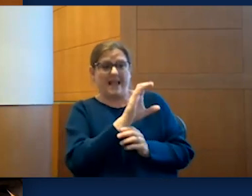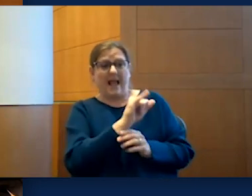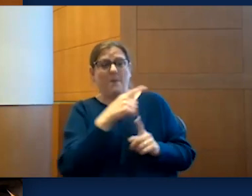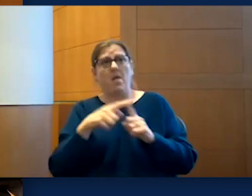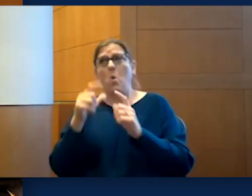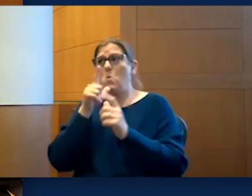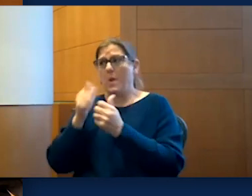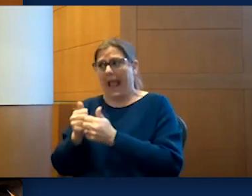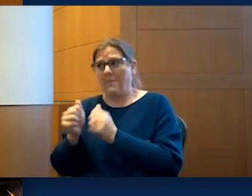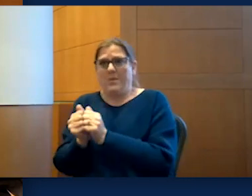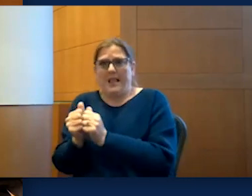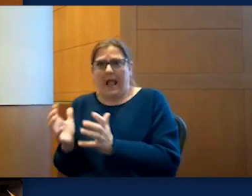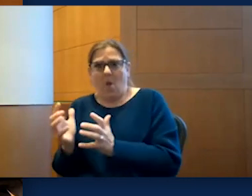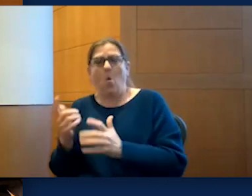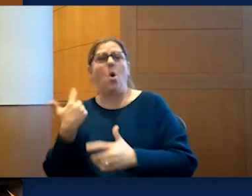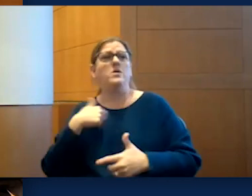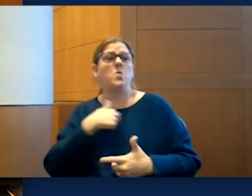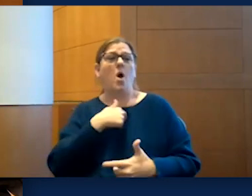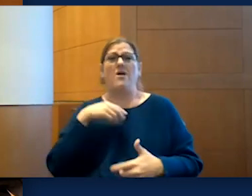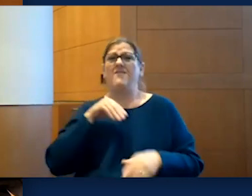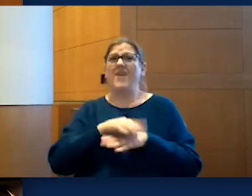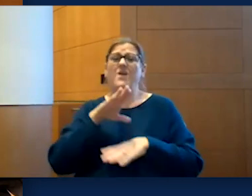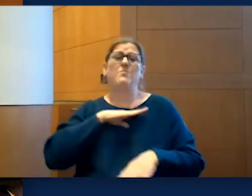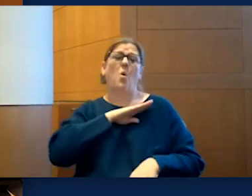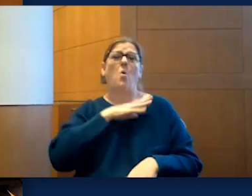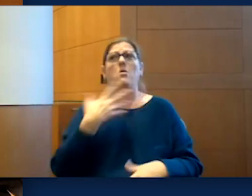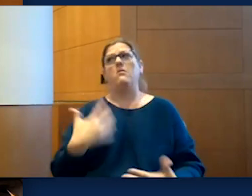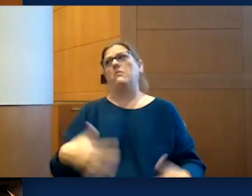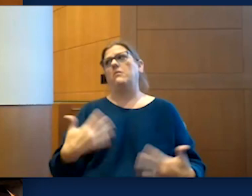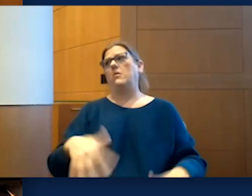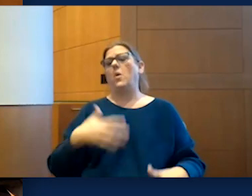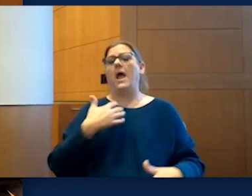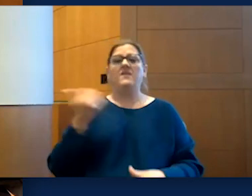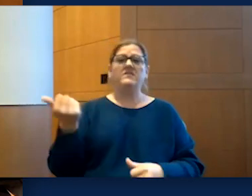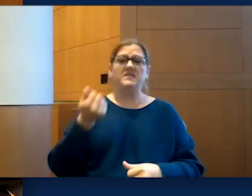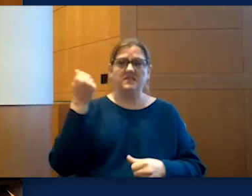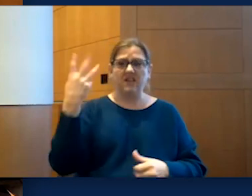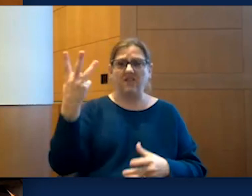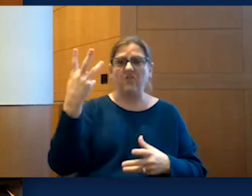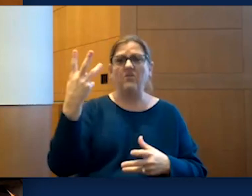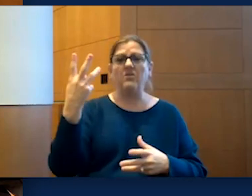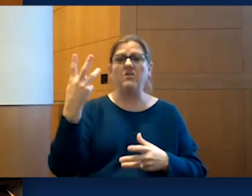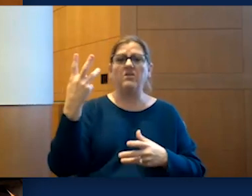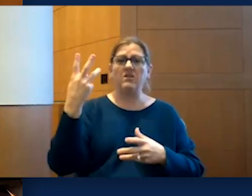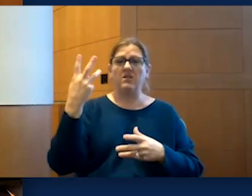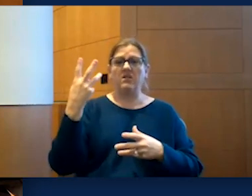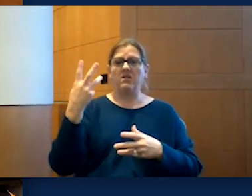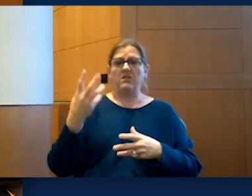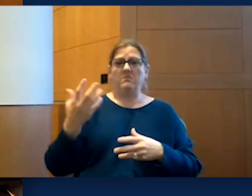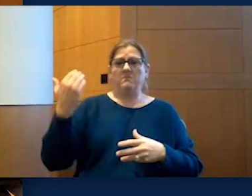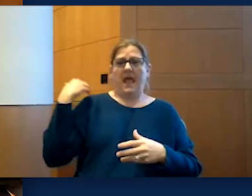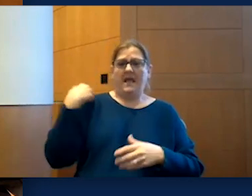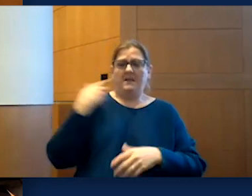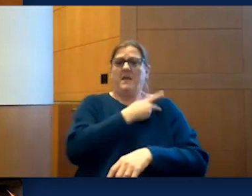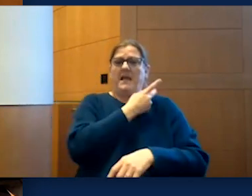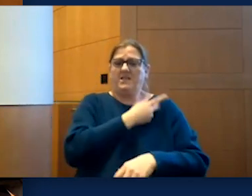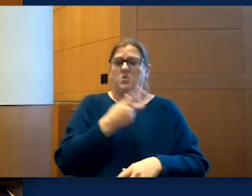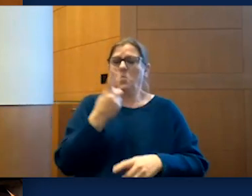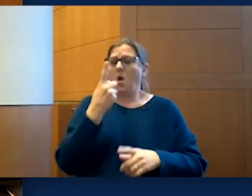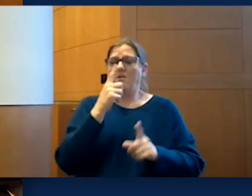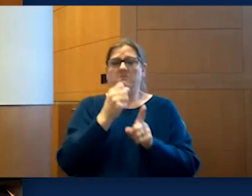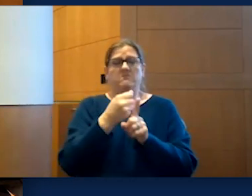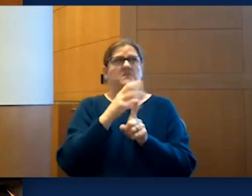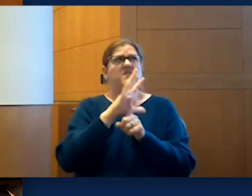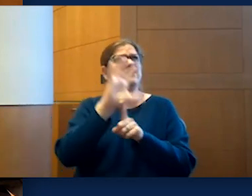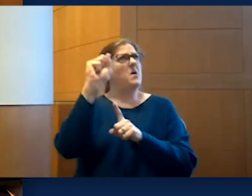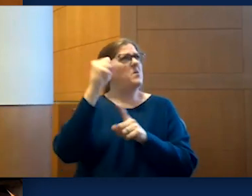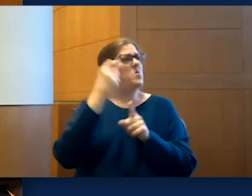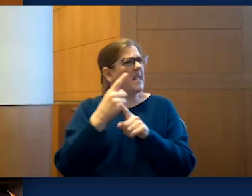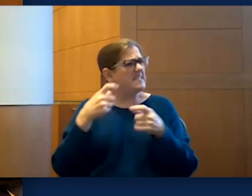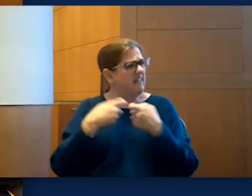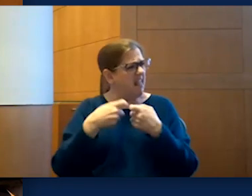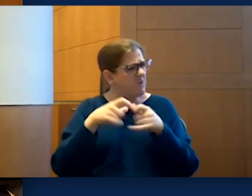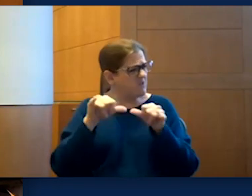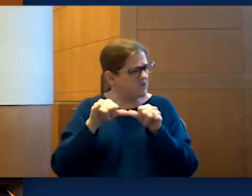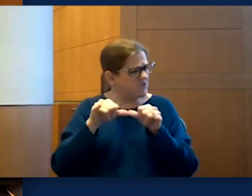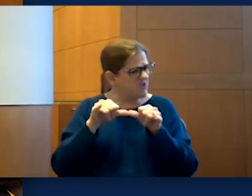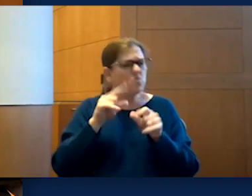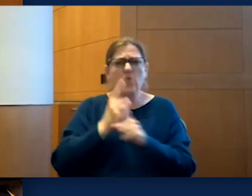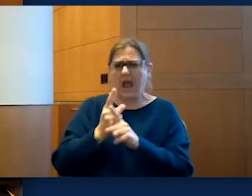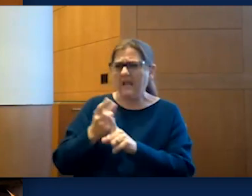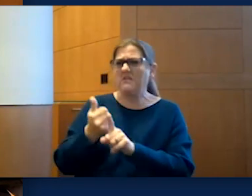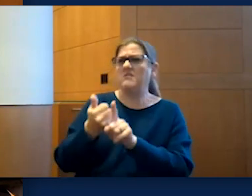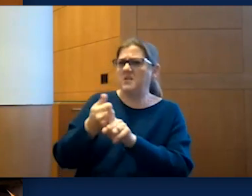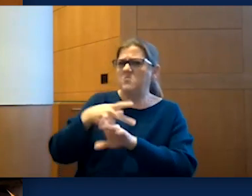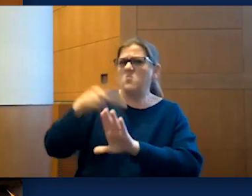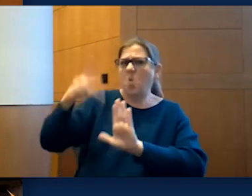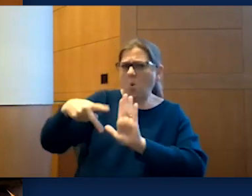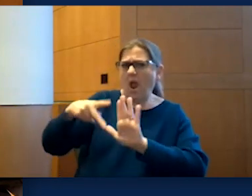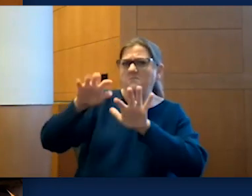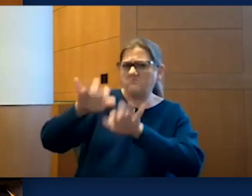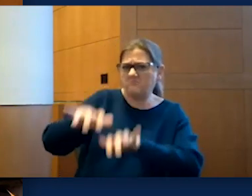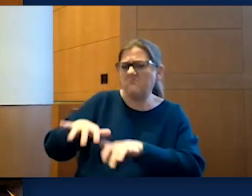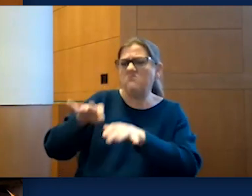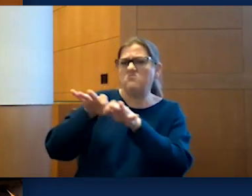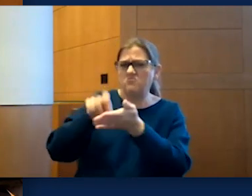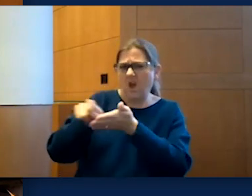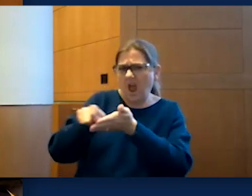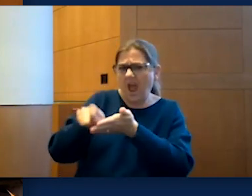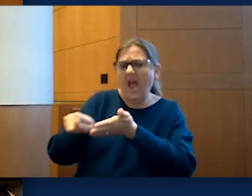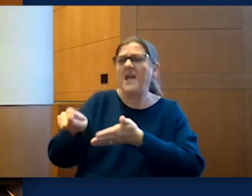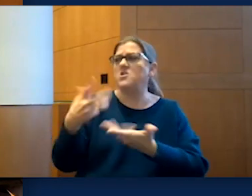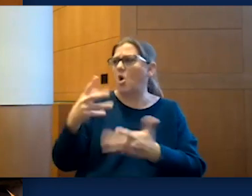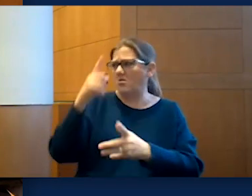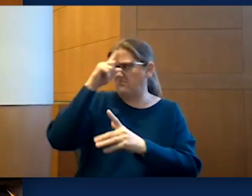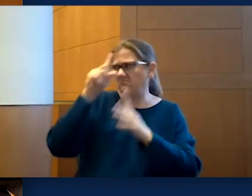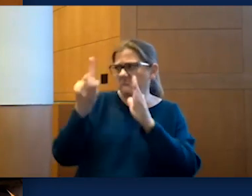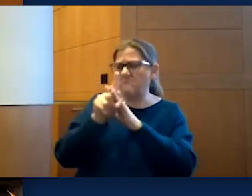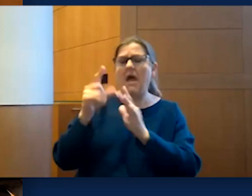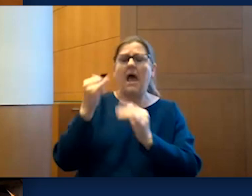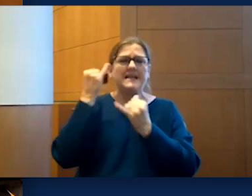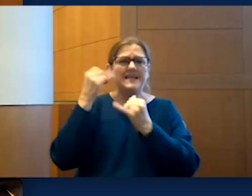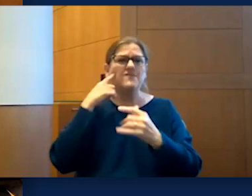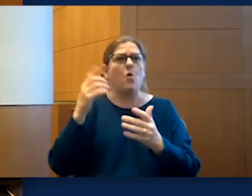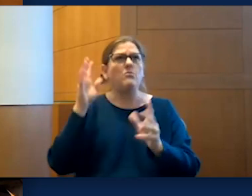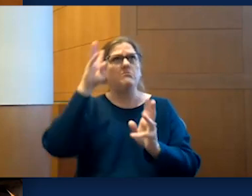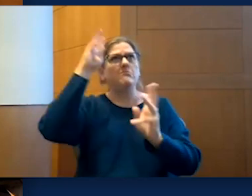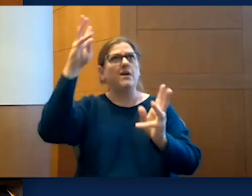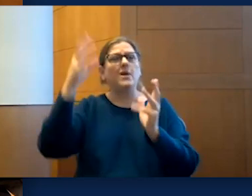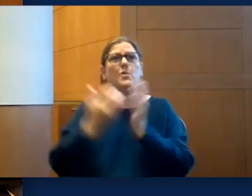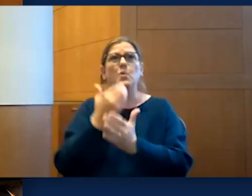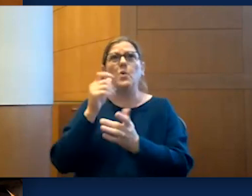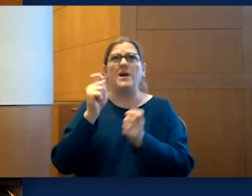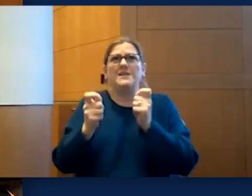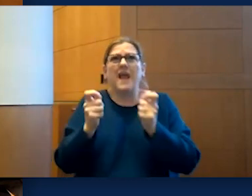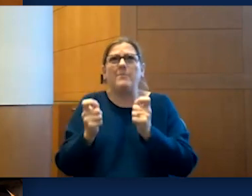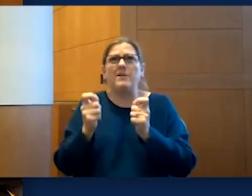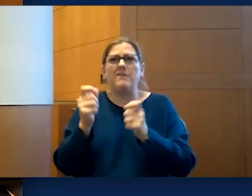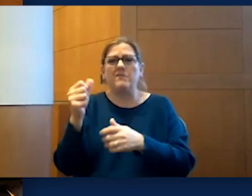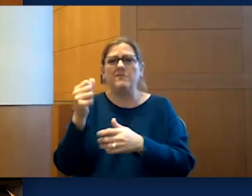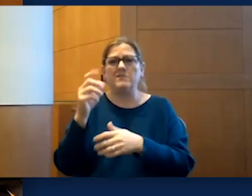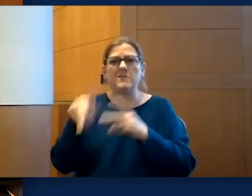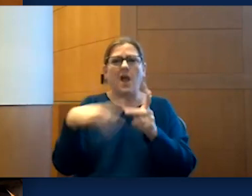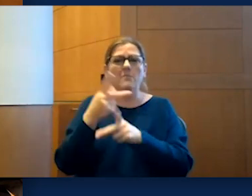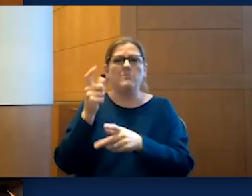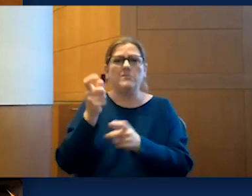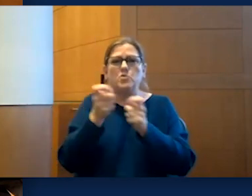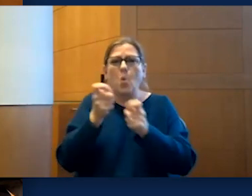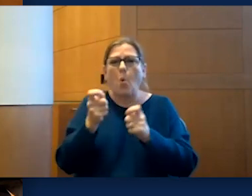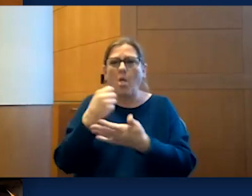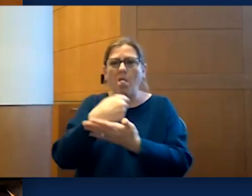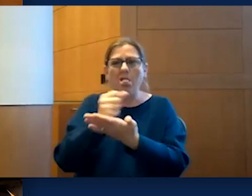But honestly, like our advisory board is amazing. We've got a -- we have several past patients, and one is a phenomenal electrical engineer. He programs and has thought of ideas for us to create new adaptive controllers. Cory, I've got to fill you in on that. It's awesome.